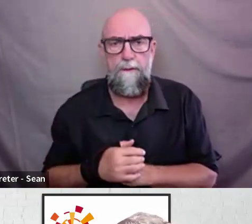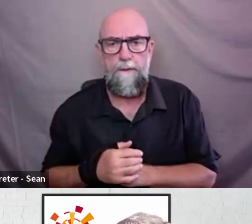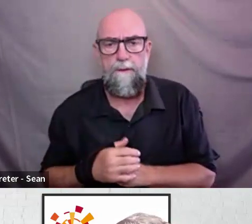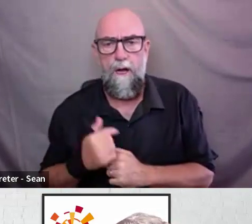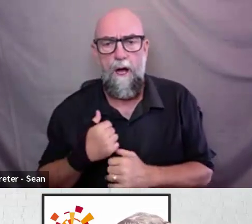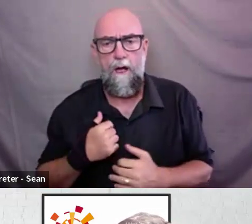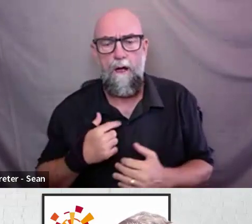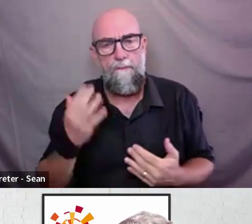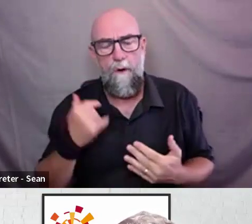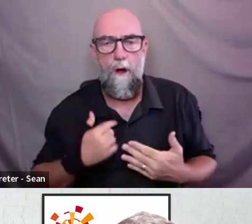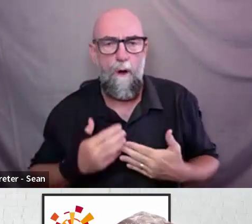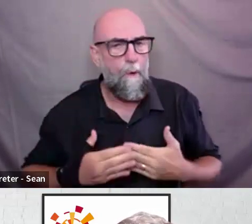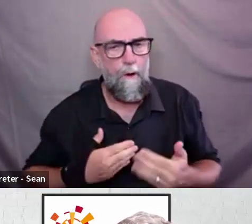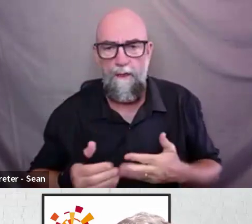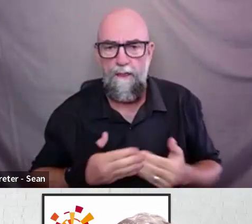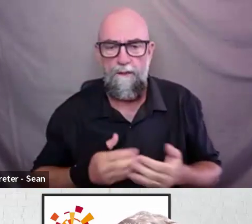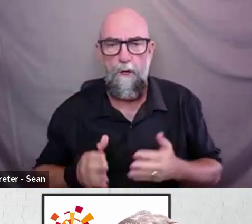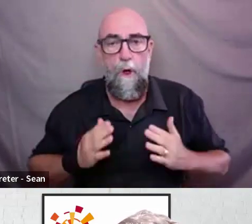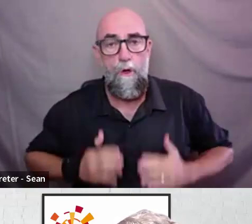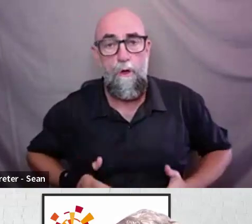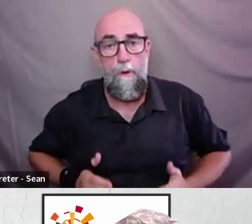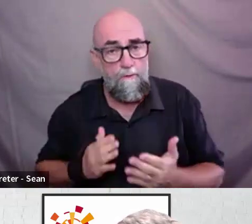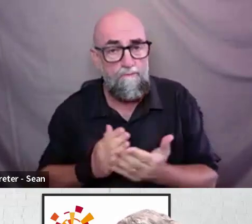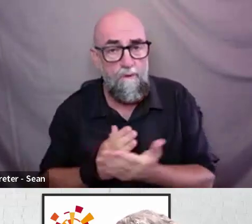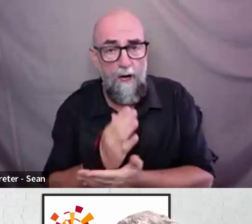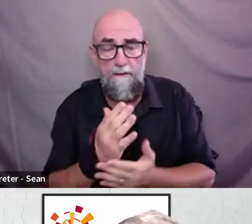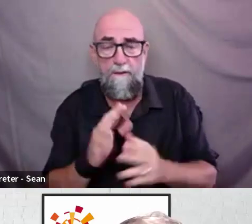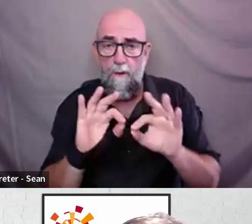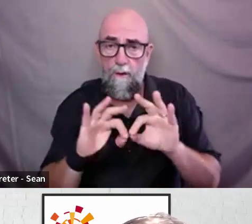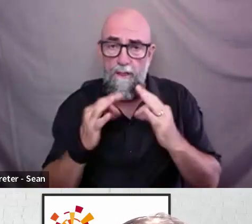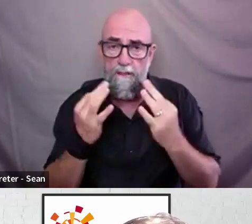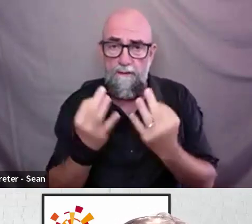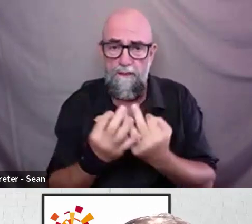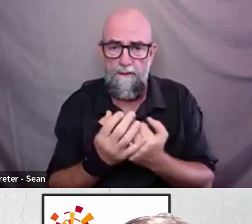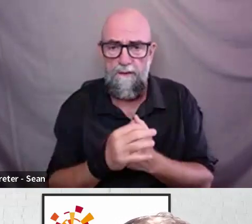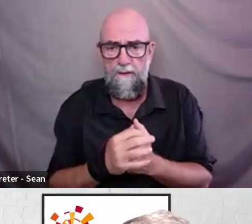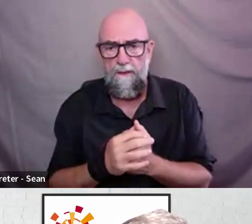activist, radical edge